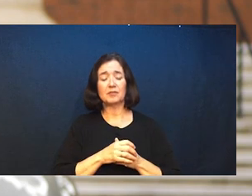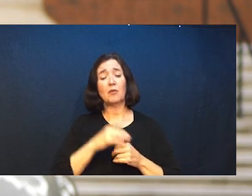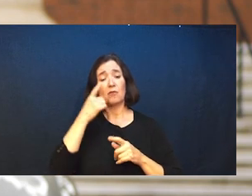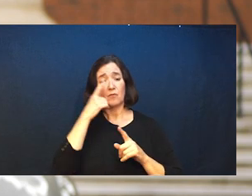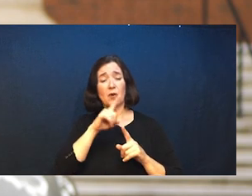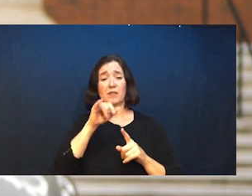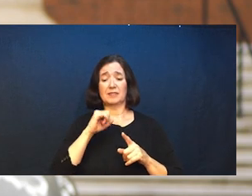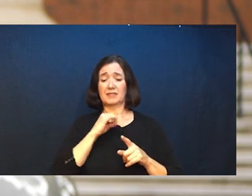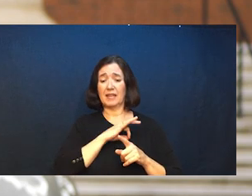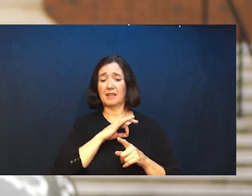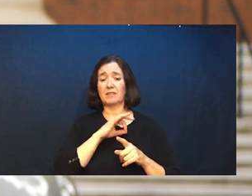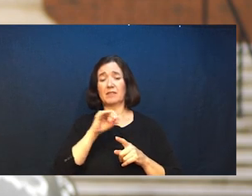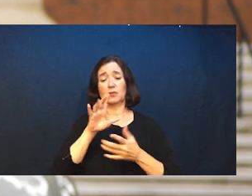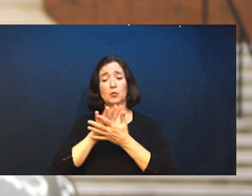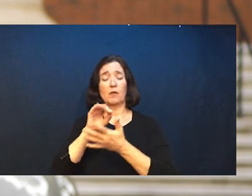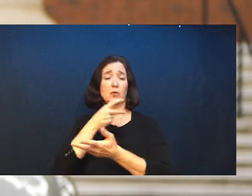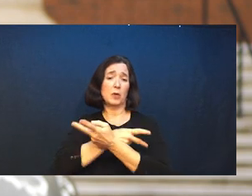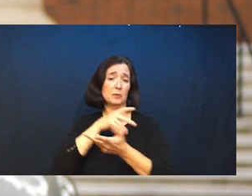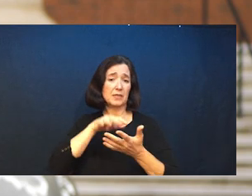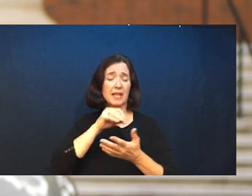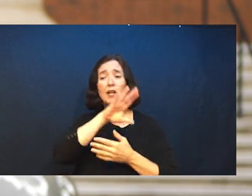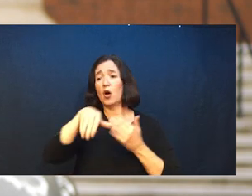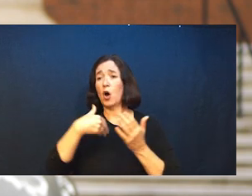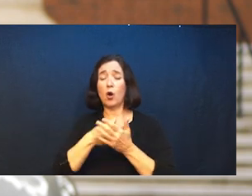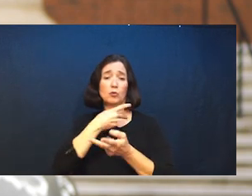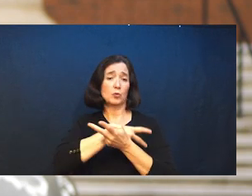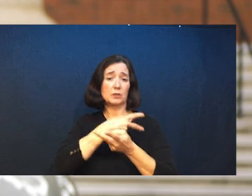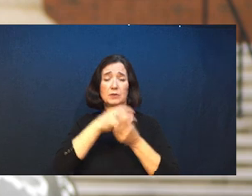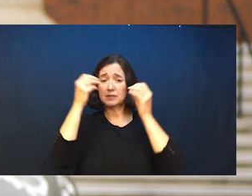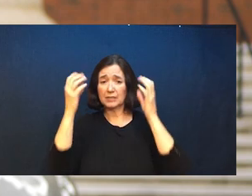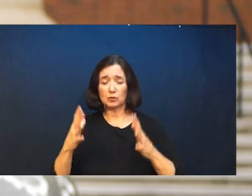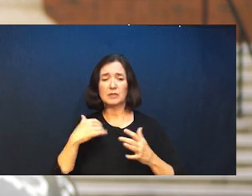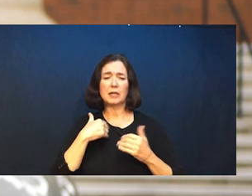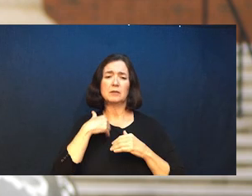of graduate studies and the entire graduate faculty, I send you heartfelt congratulations